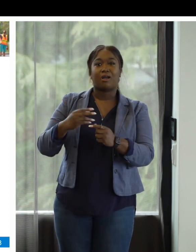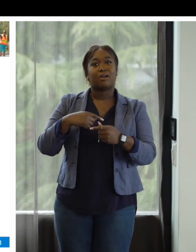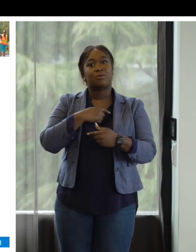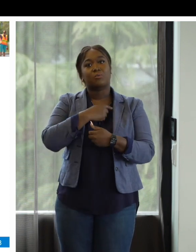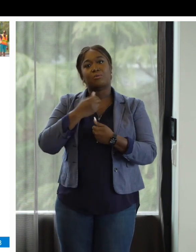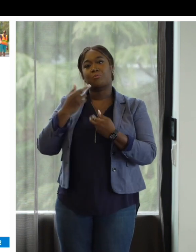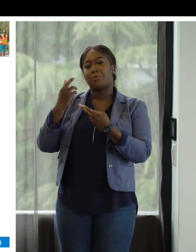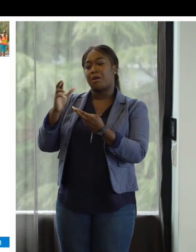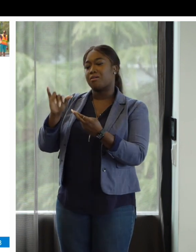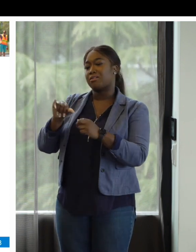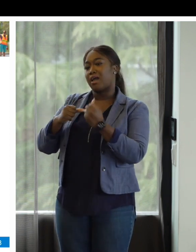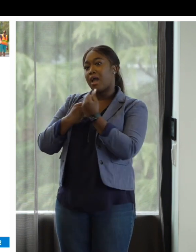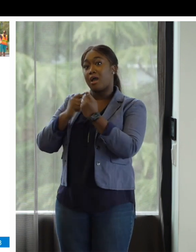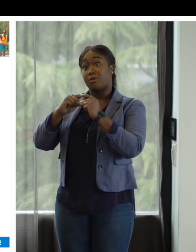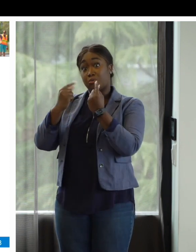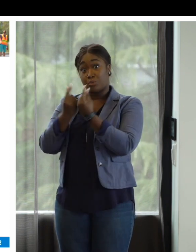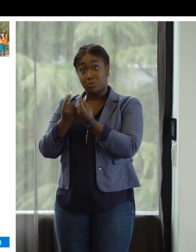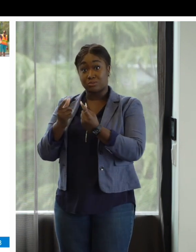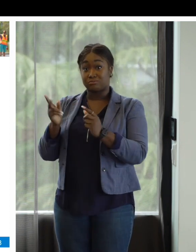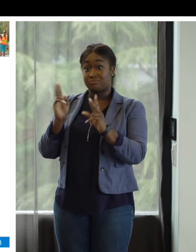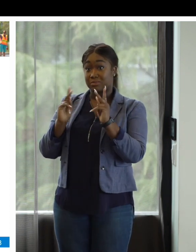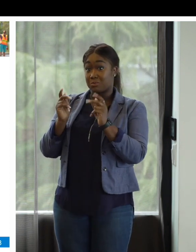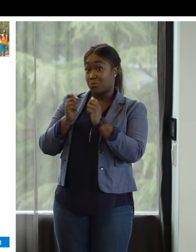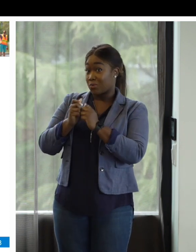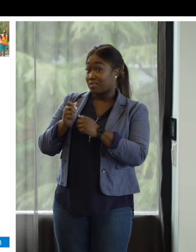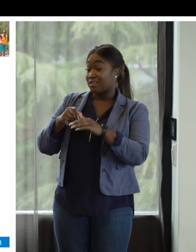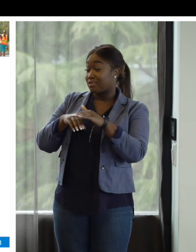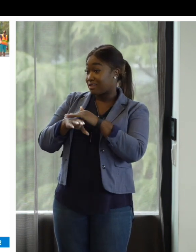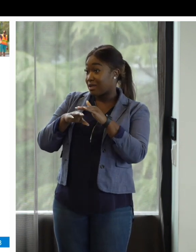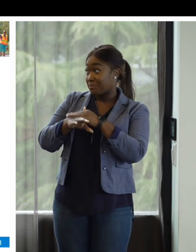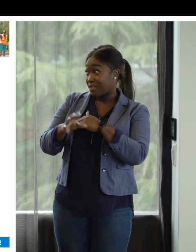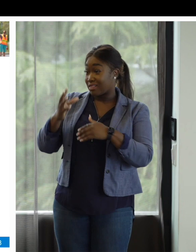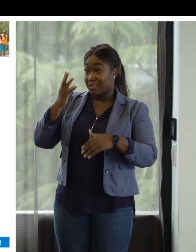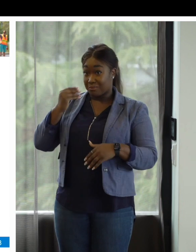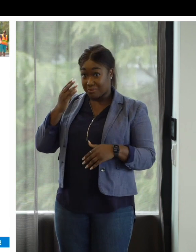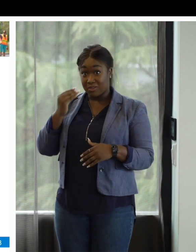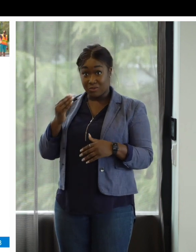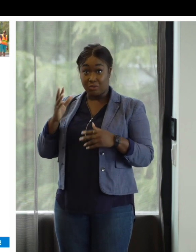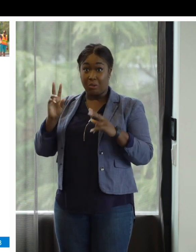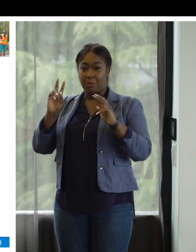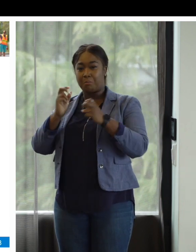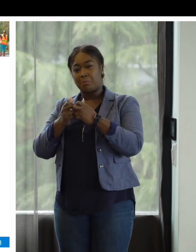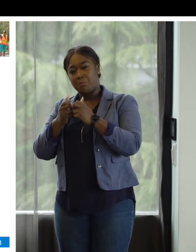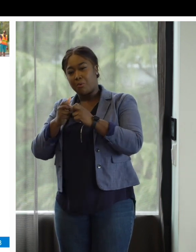groups people with accessibility challenges be